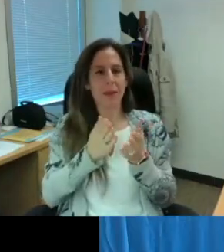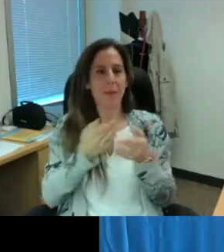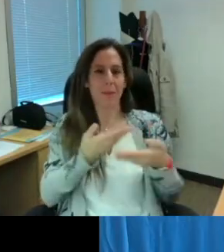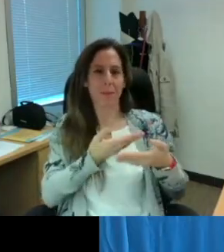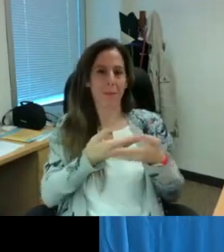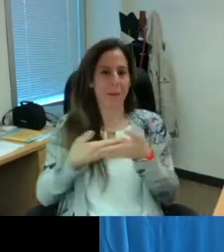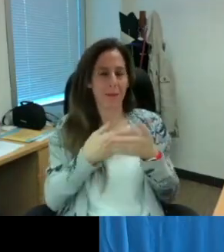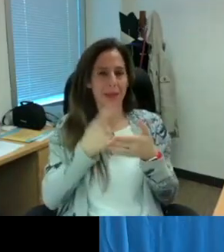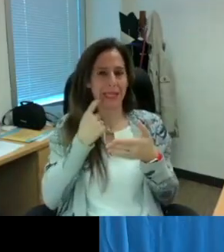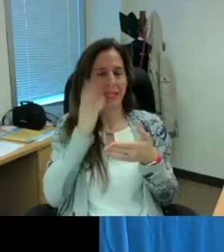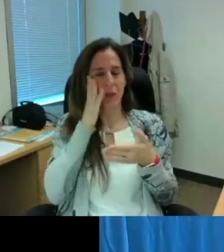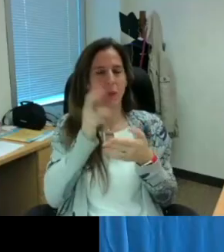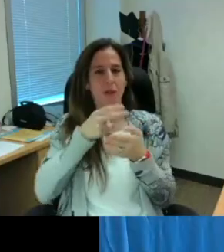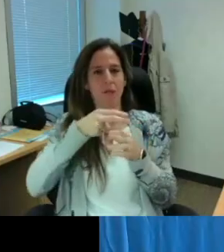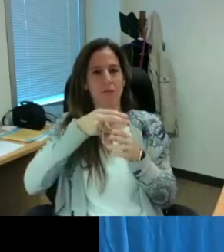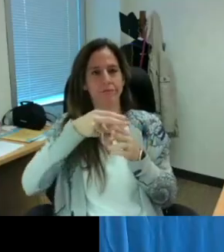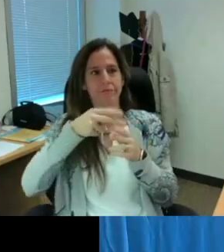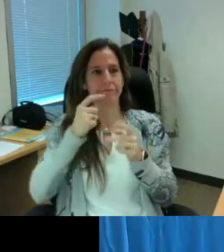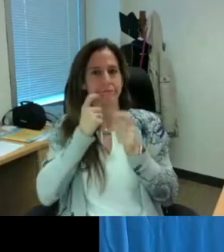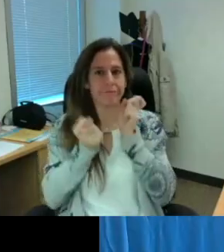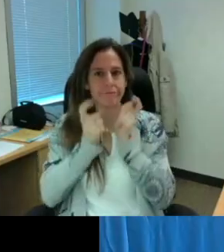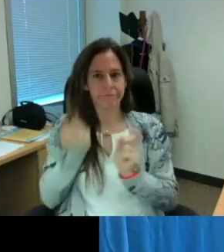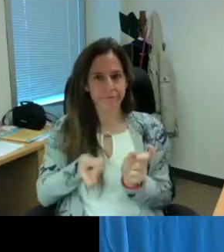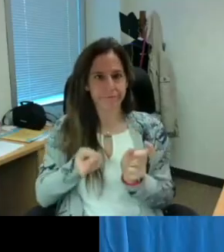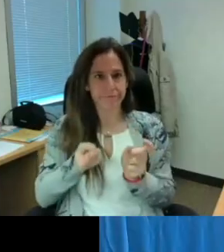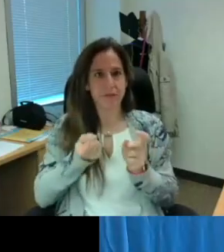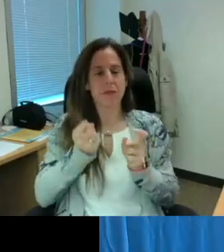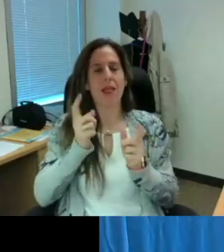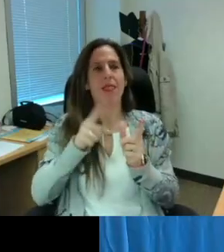uh individuals won't brush their teeth more often and maybe their baby teeth will start